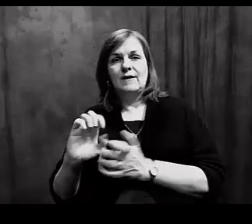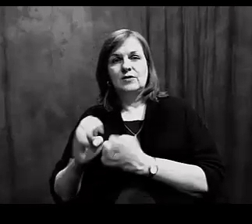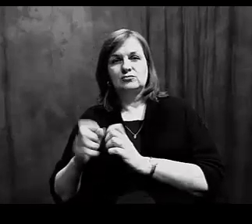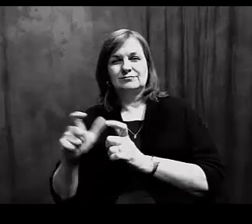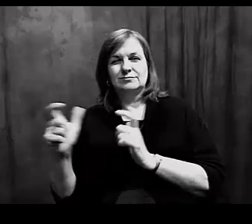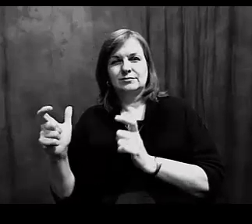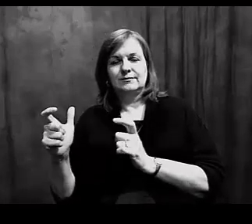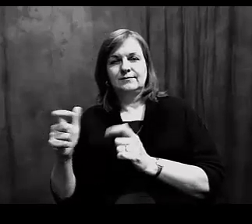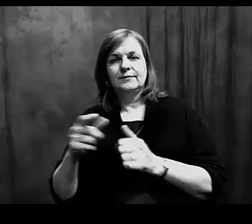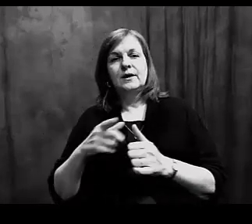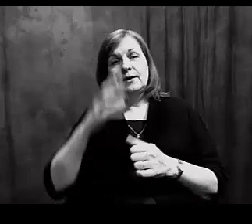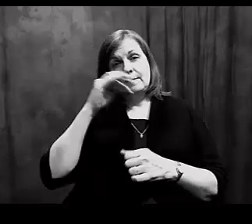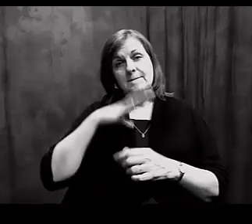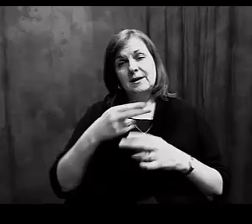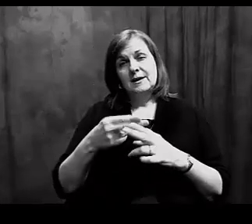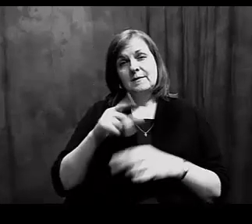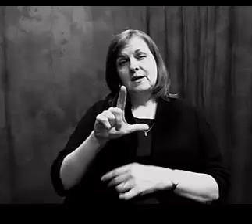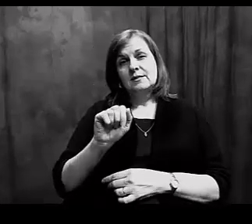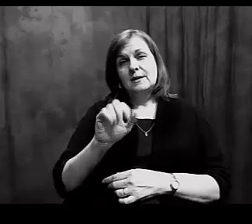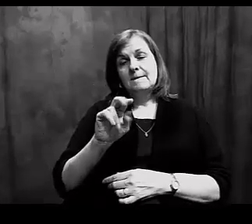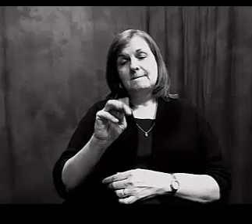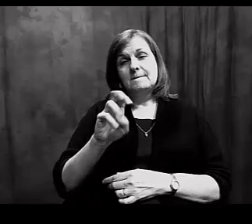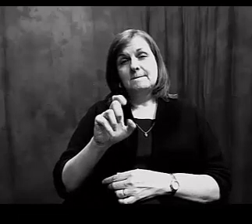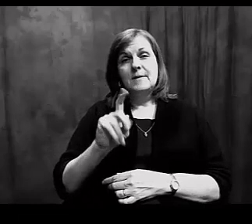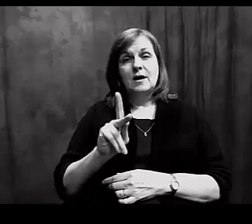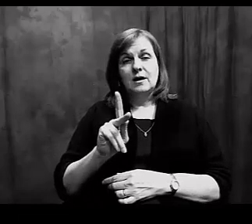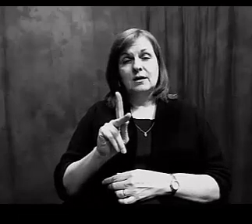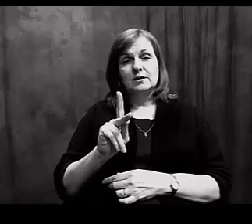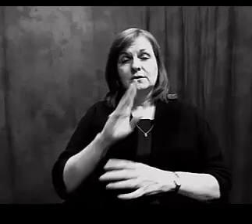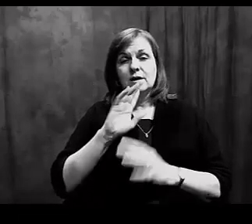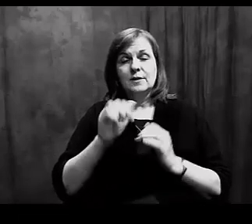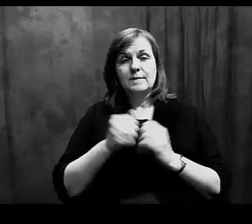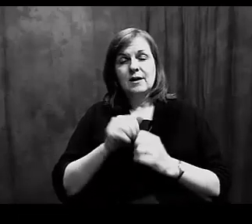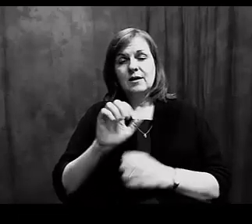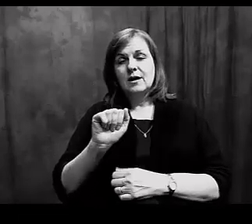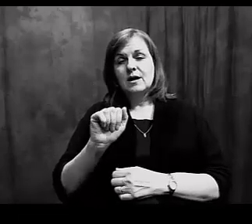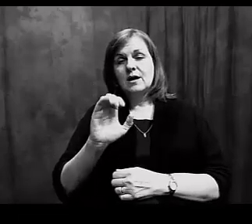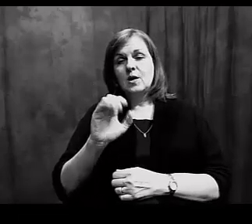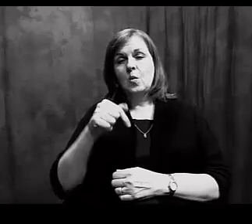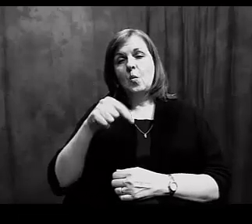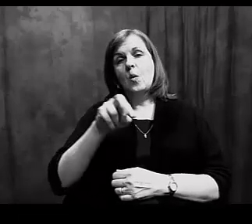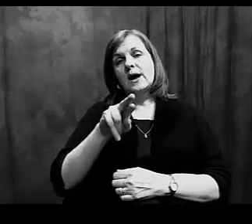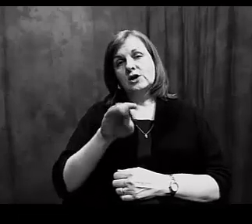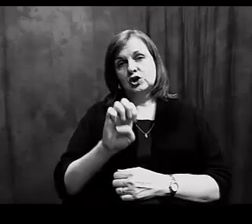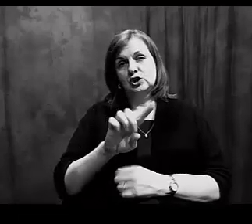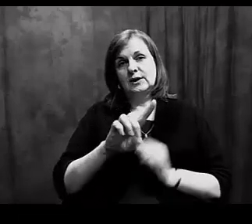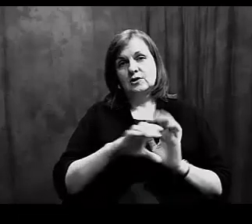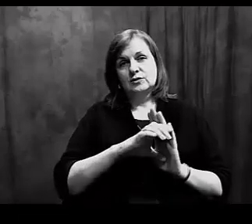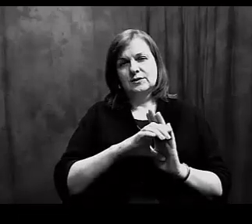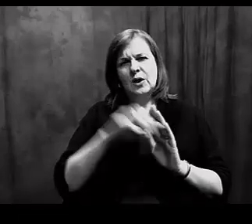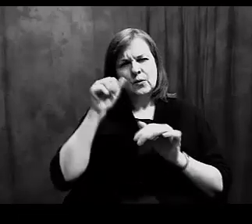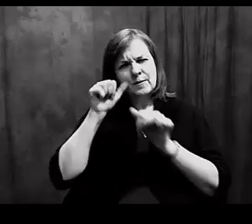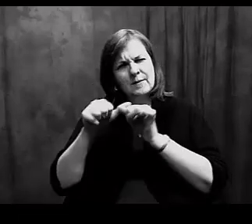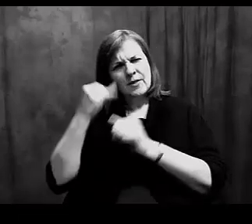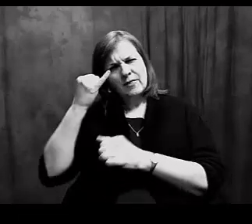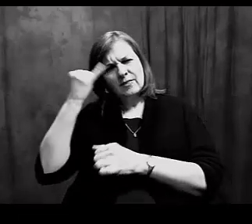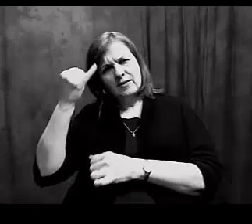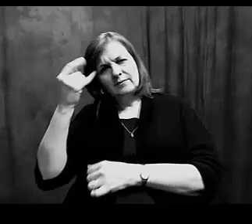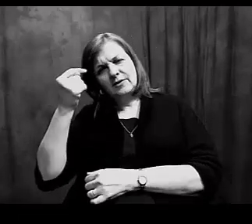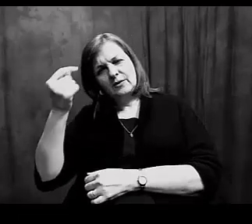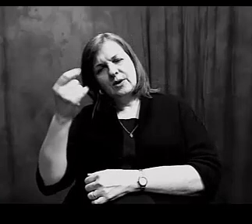Lamark looked at acquired characteristics we've already ruled out the idea of pangenesis